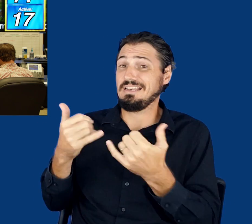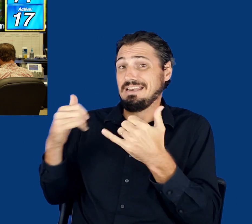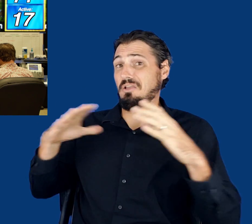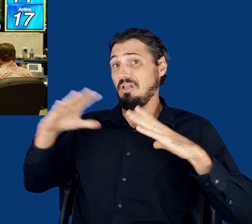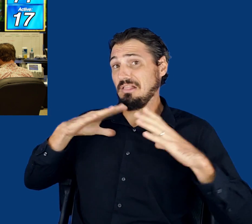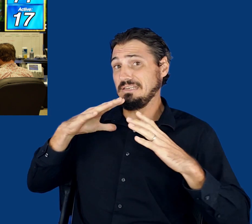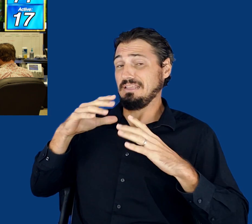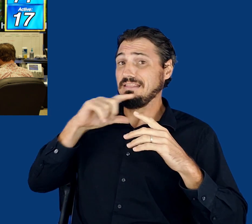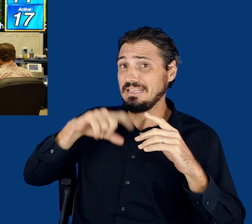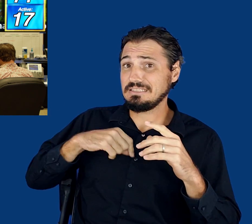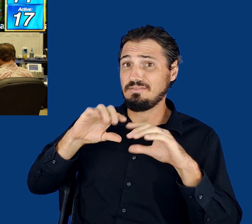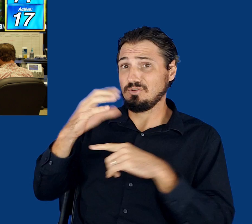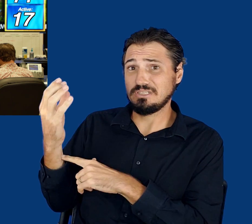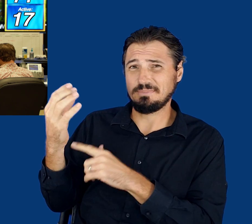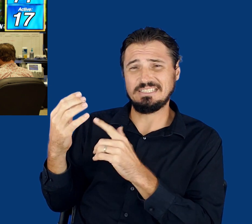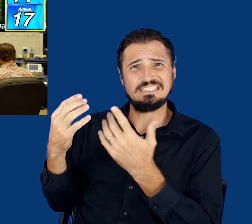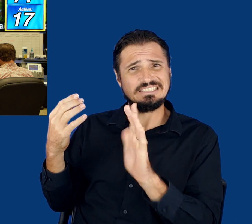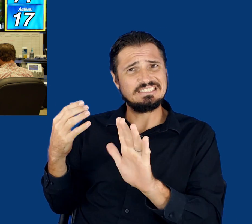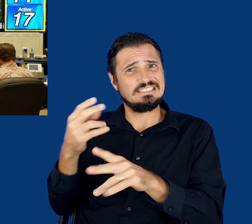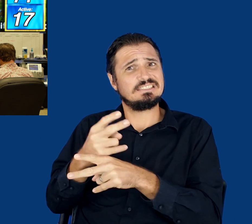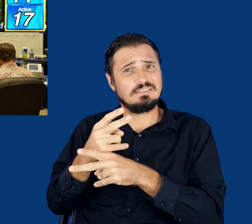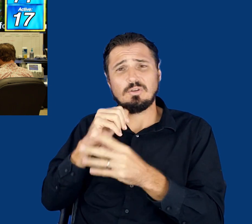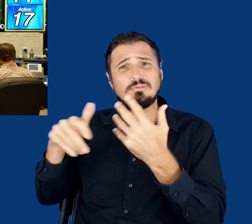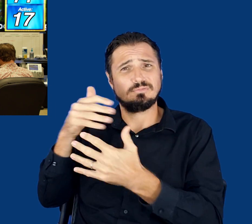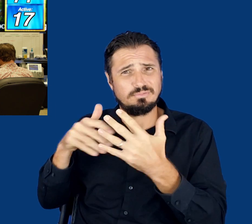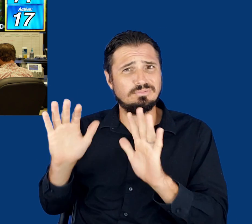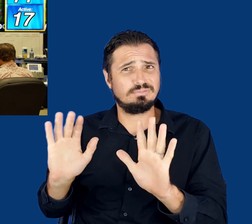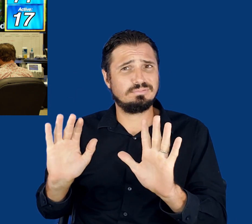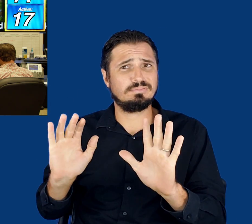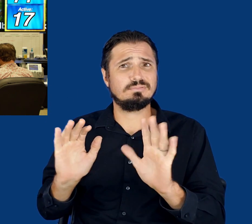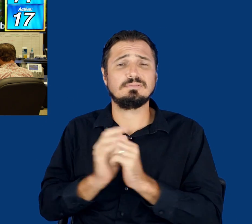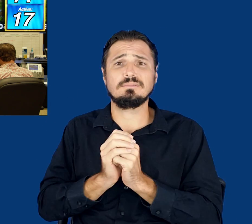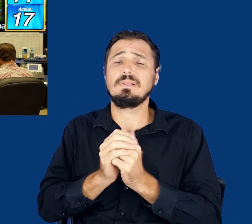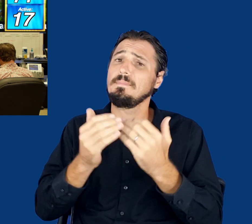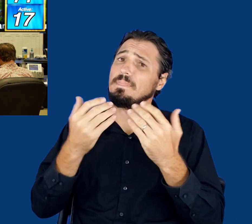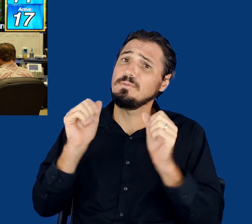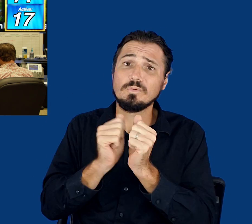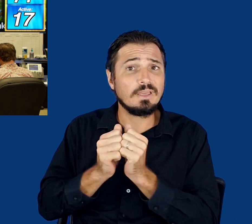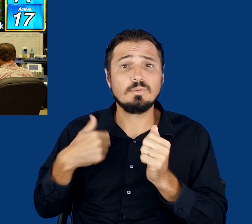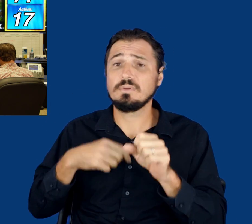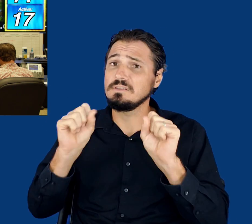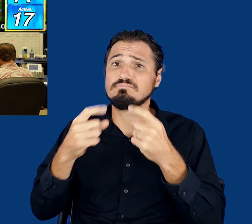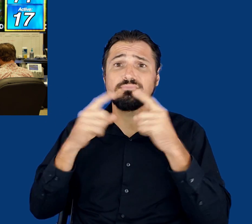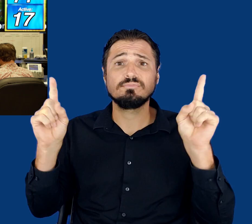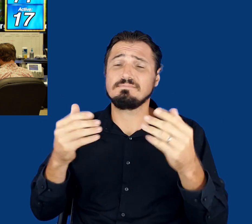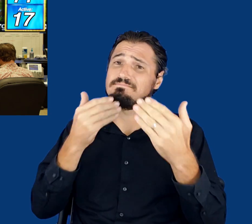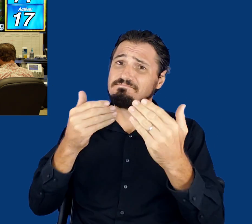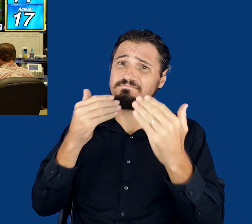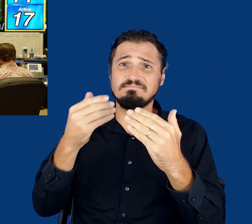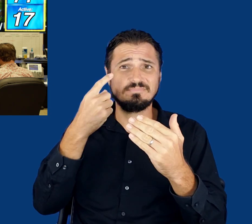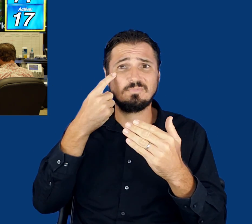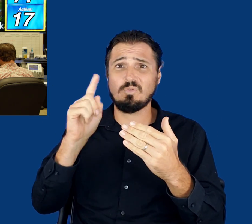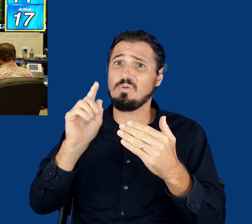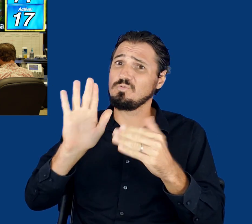Together we can do this! Mahalo for all you are doing every day to keep Kauai one of the safest places in the nation